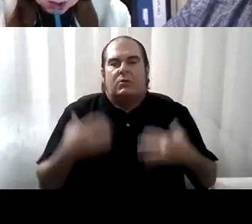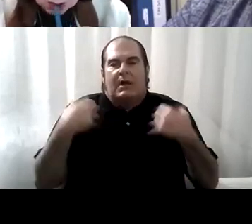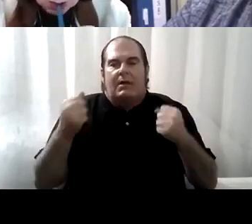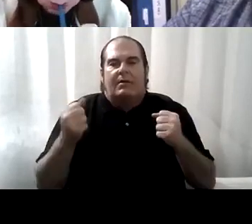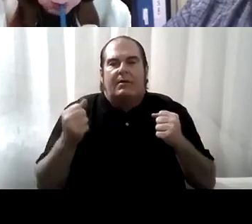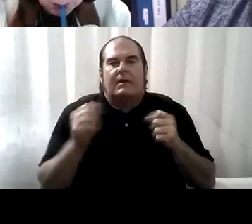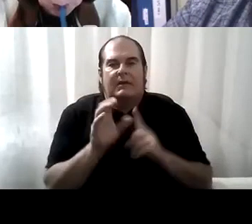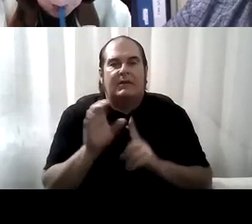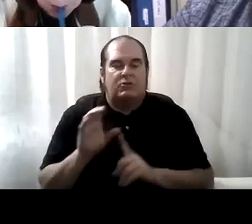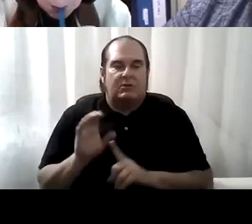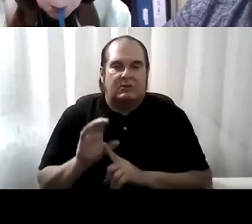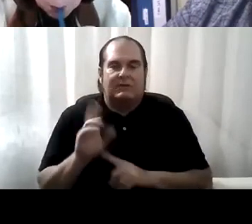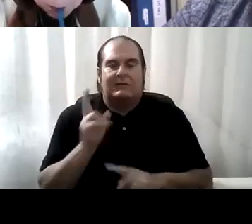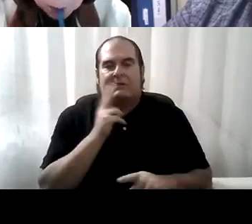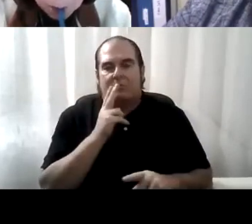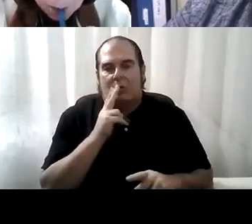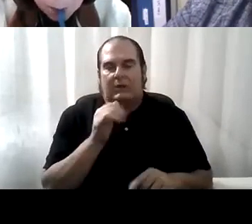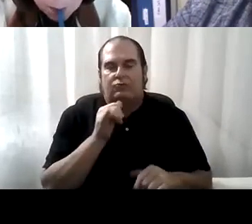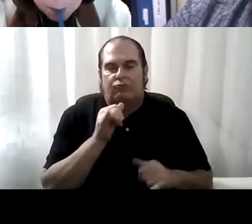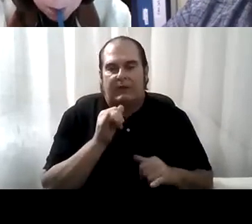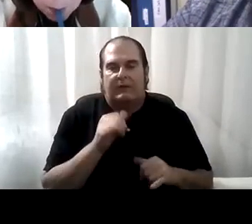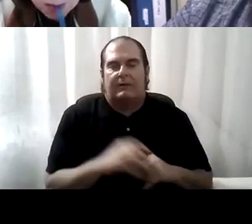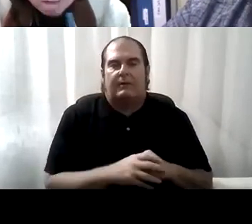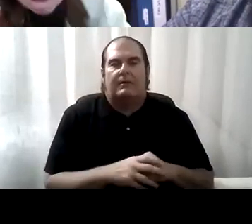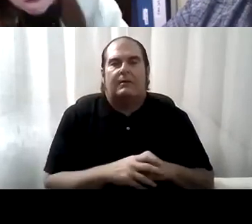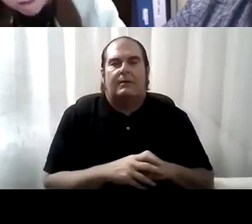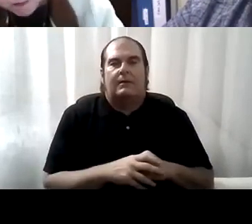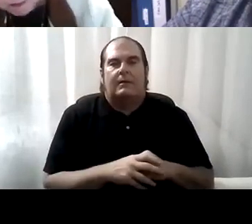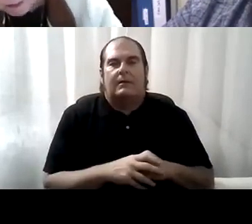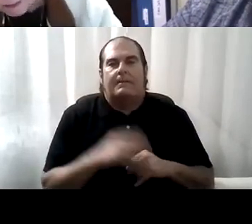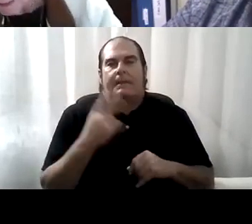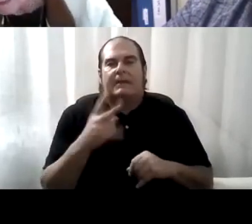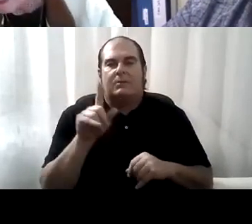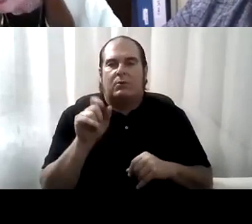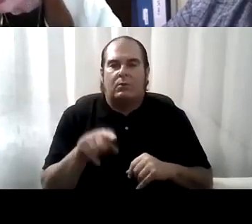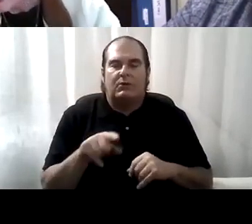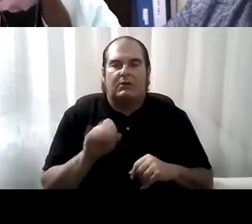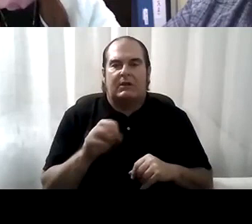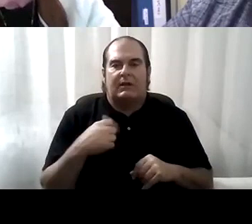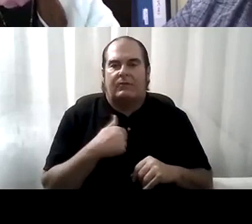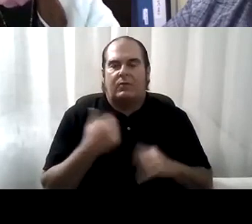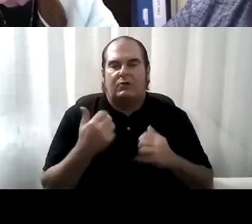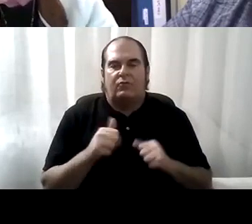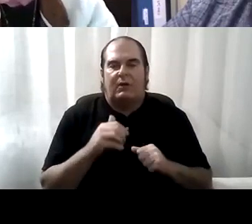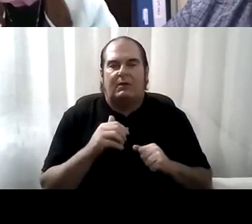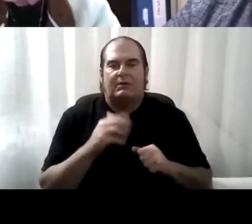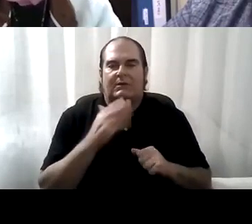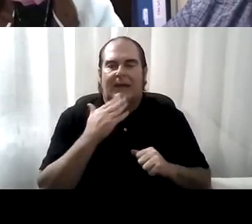smoking, drinking. I see a question there about whether we track diabetes and high blood pressure, and those